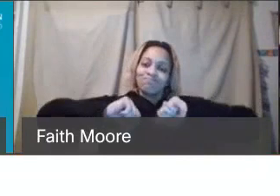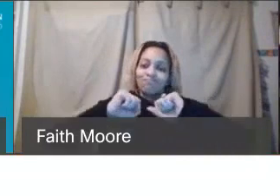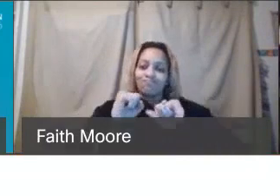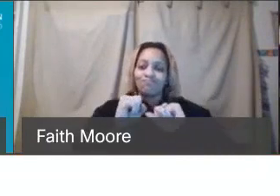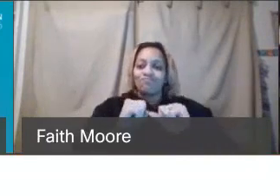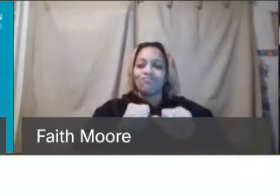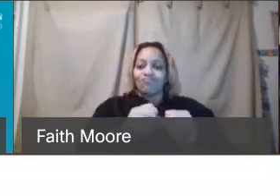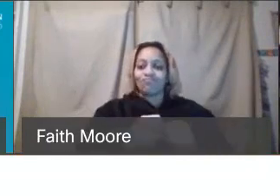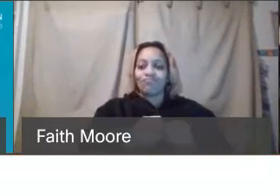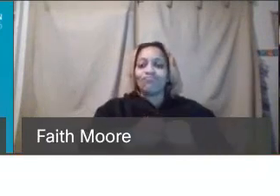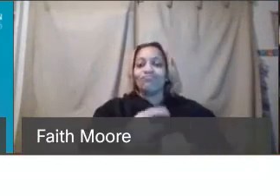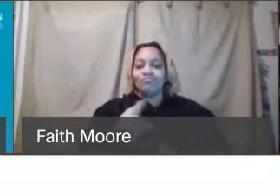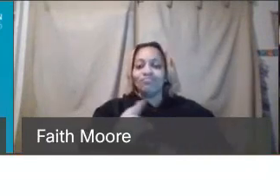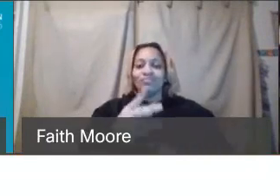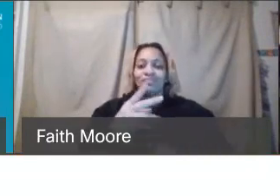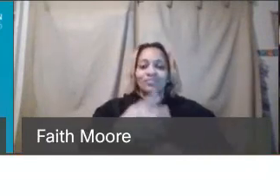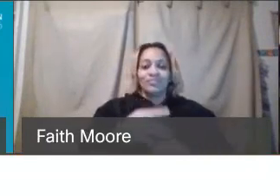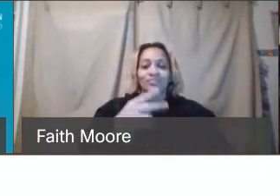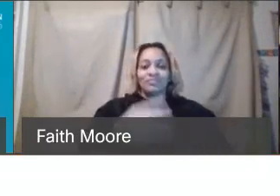Um, and then we just tie it to our partner.